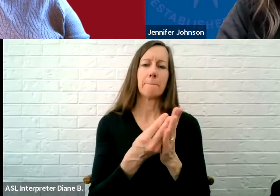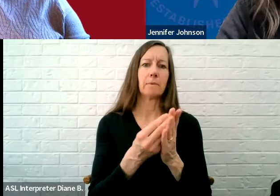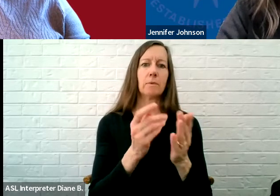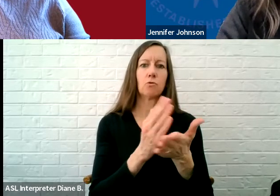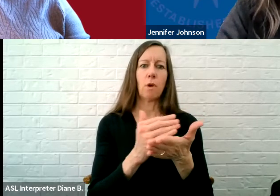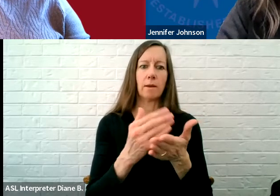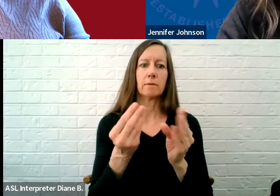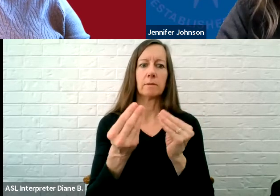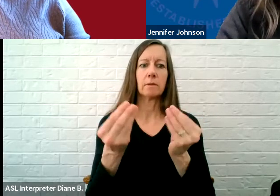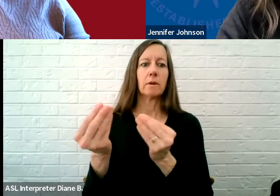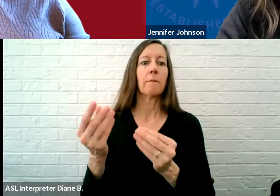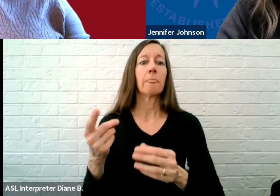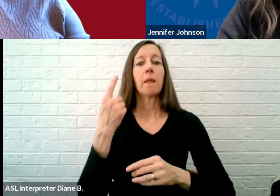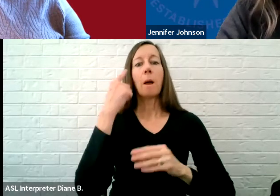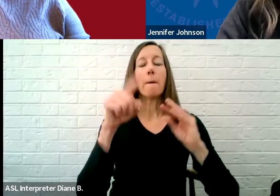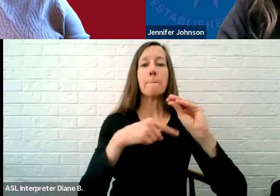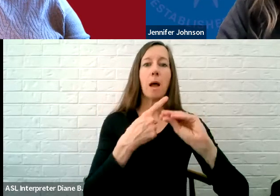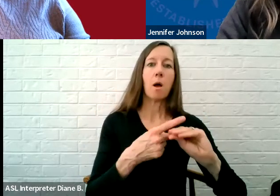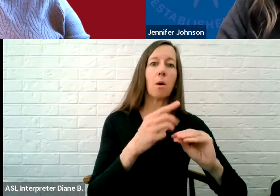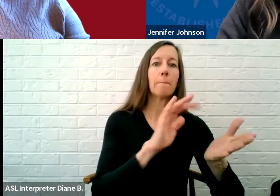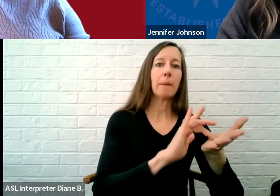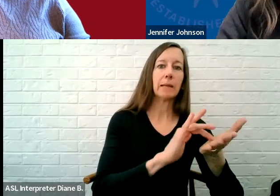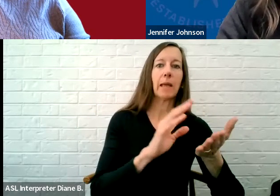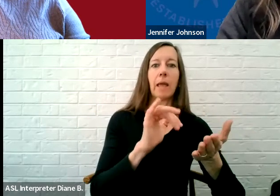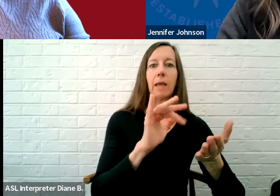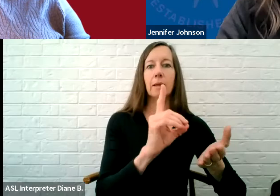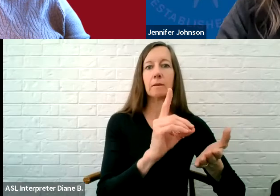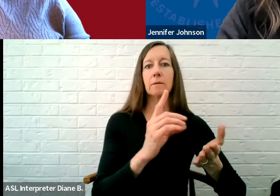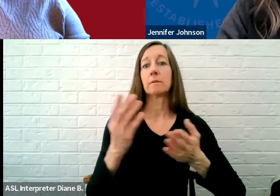long-term services and support direct support professionals,